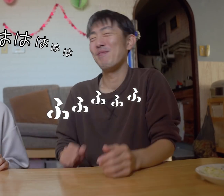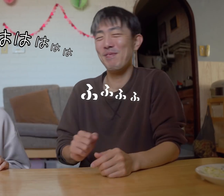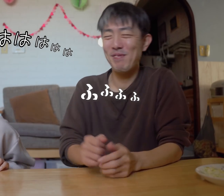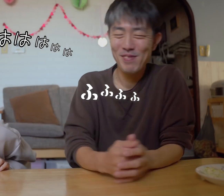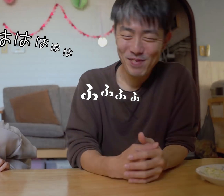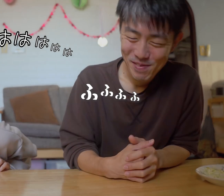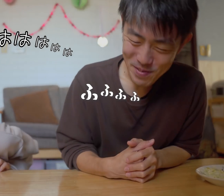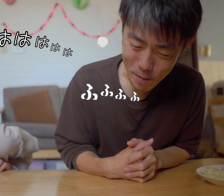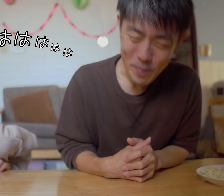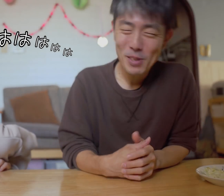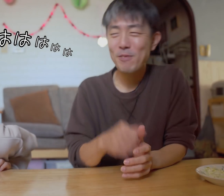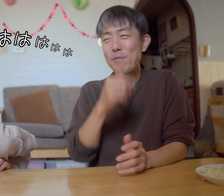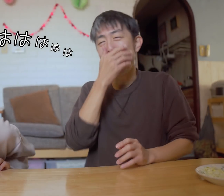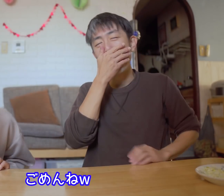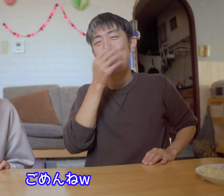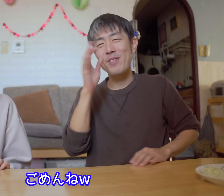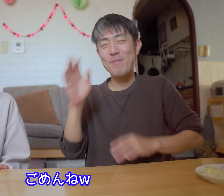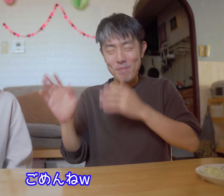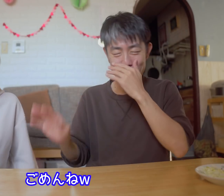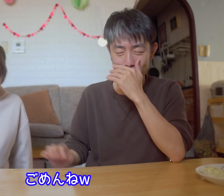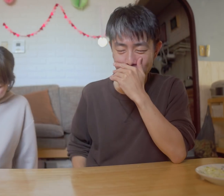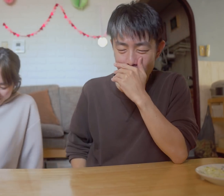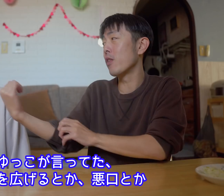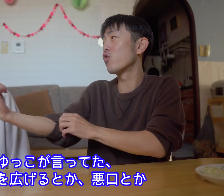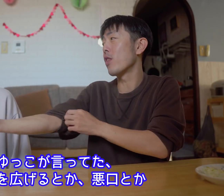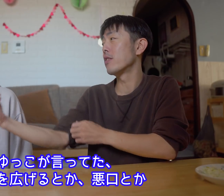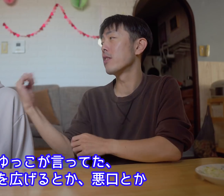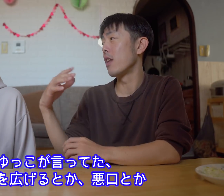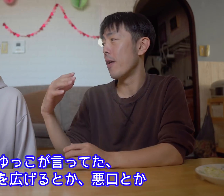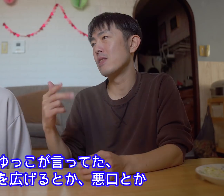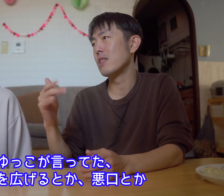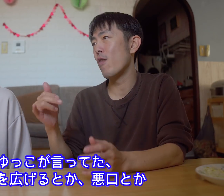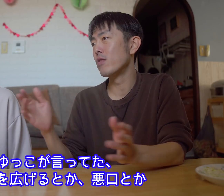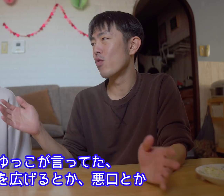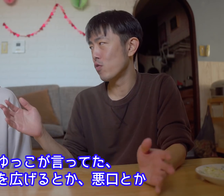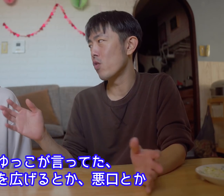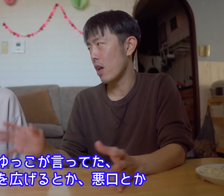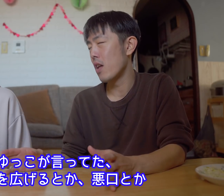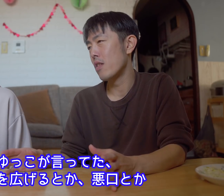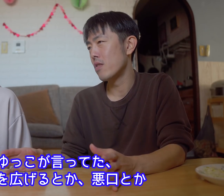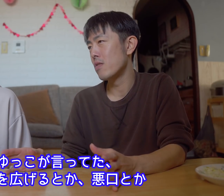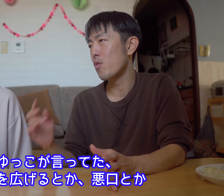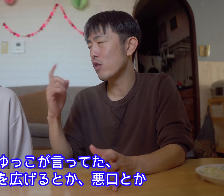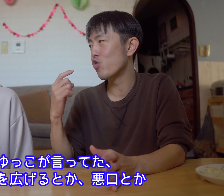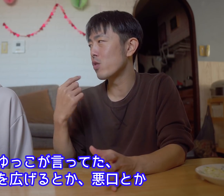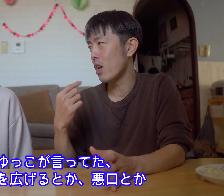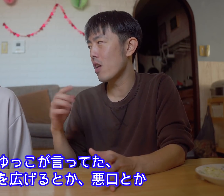Hahahaha (Dad)I'm sorry Yukko said something about broadening your horizons, or swearing,